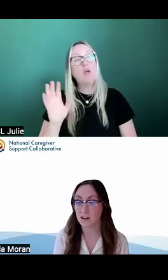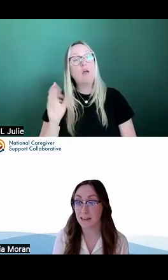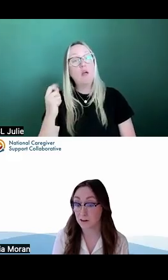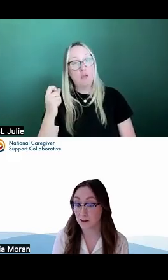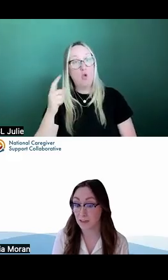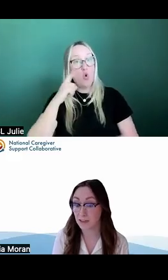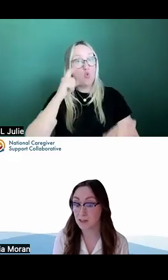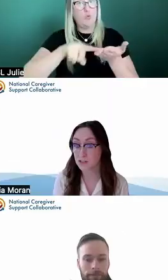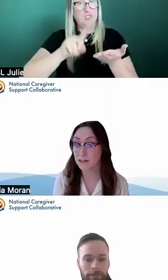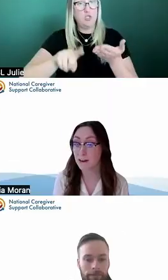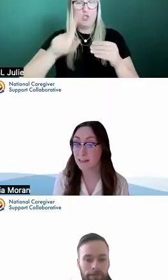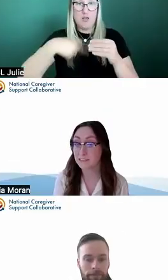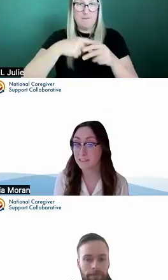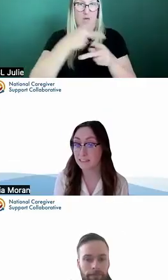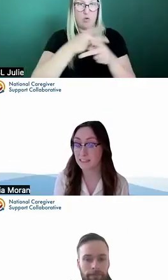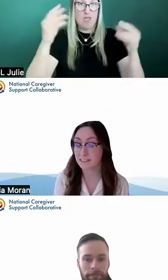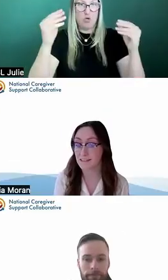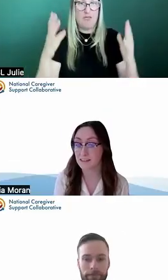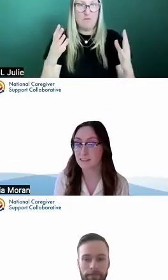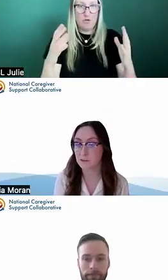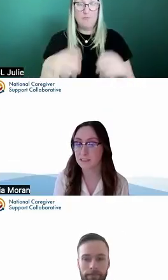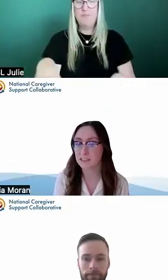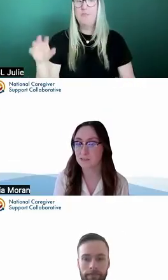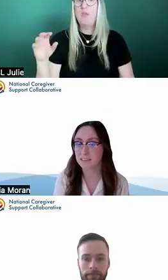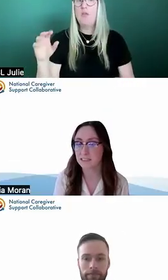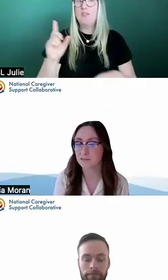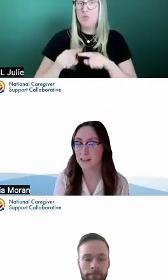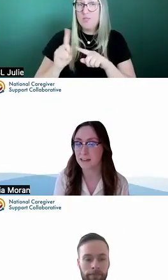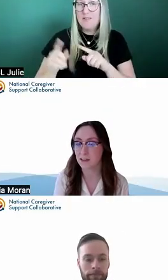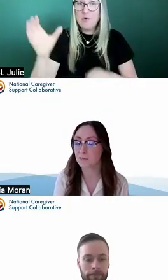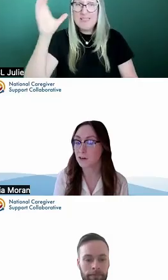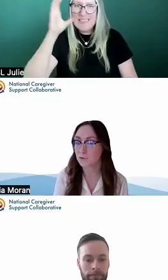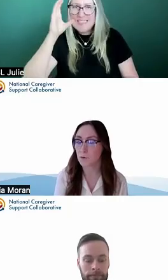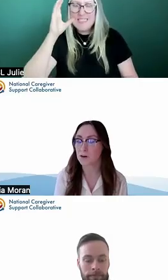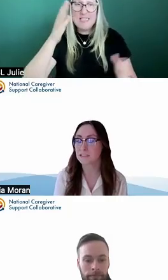on caregiving, during RAISE (Recognize, Assist, Include, Support, & Engage) listening sessions, there was interest in creating three or four